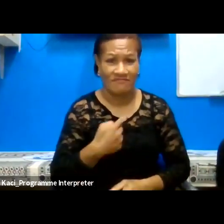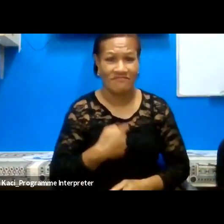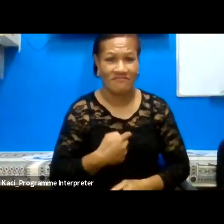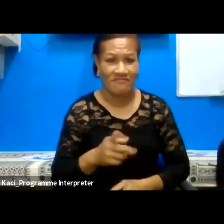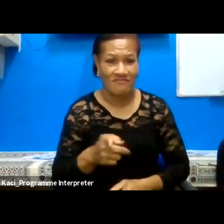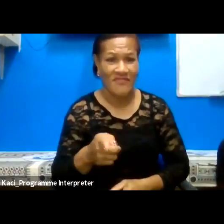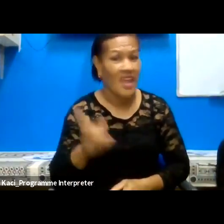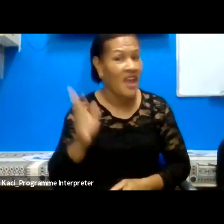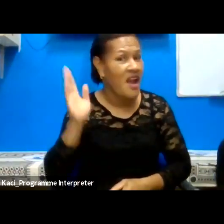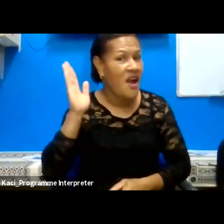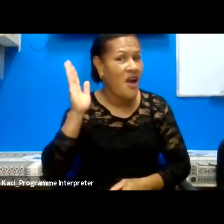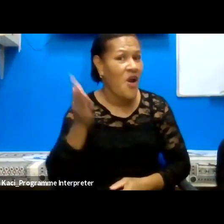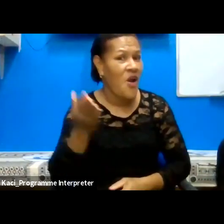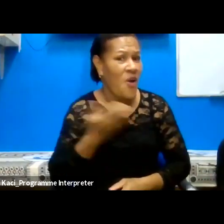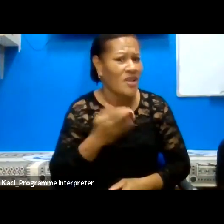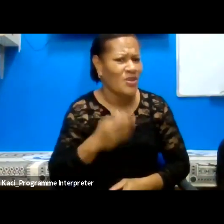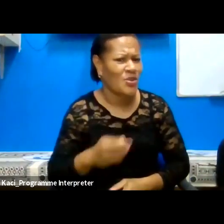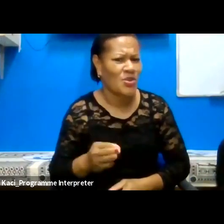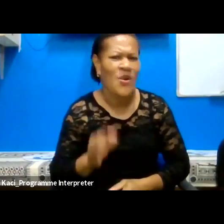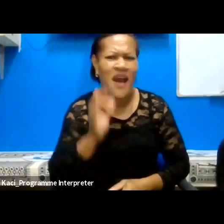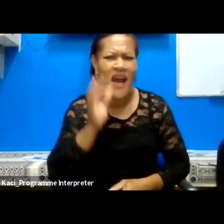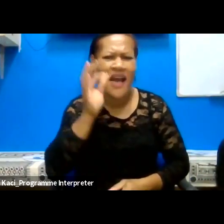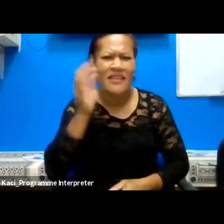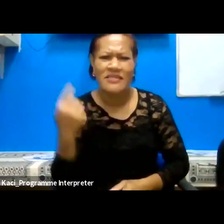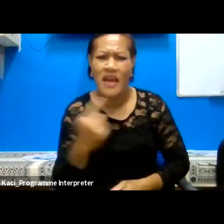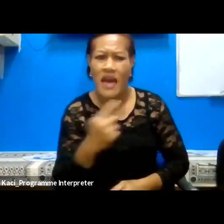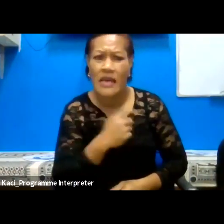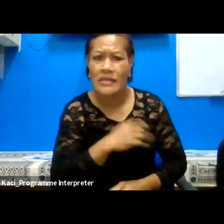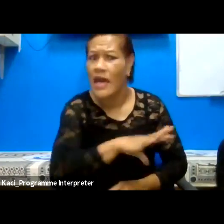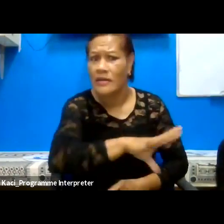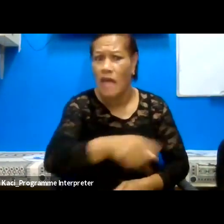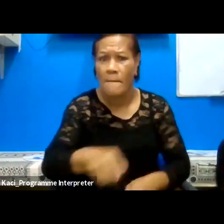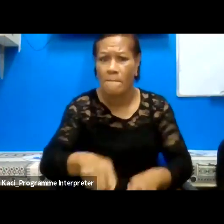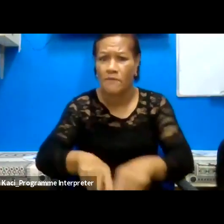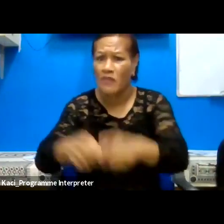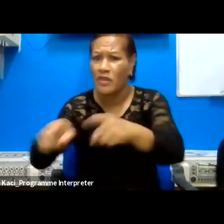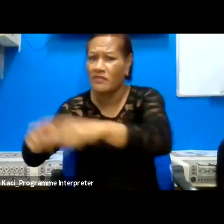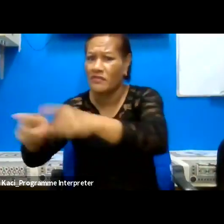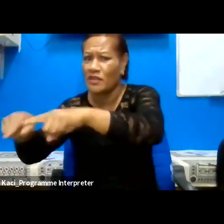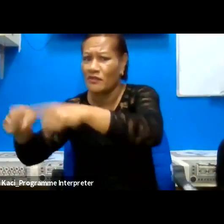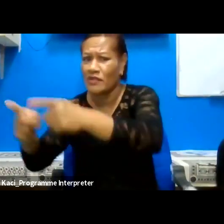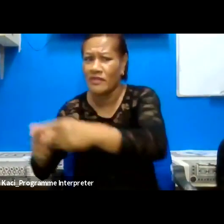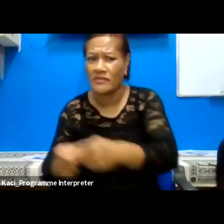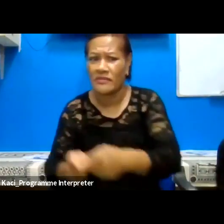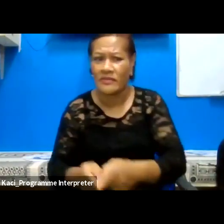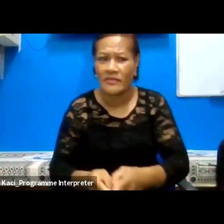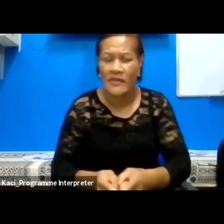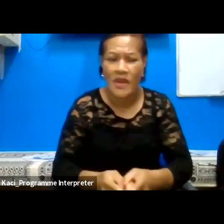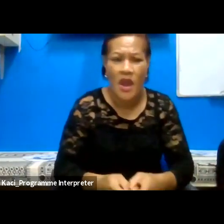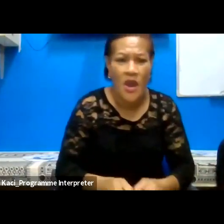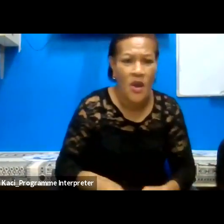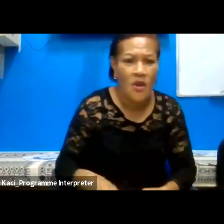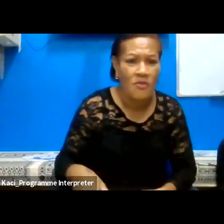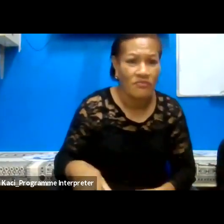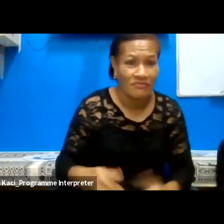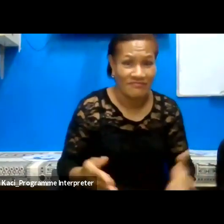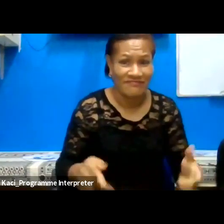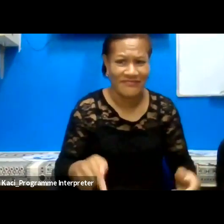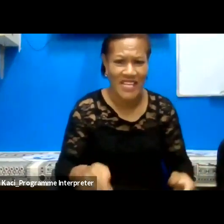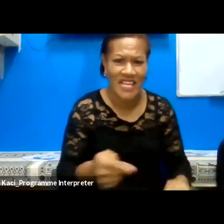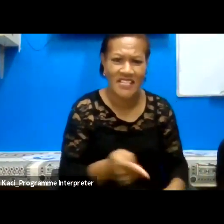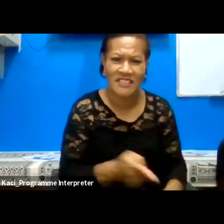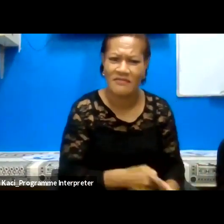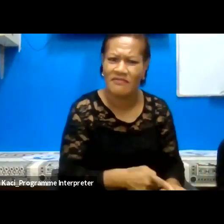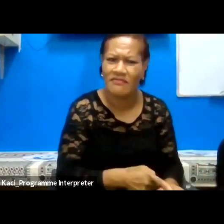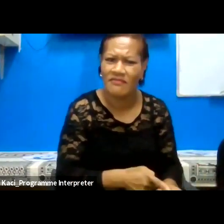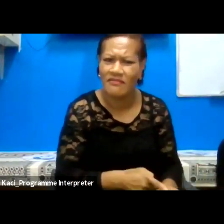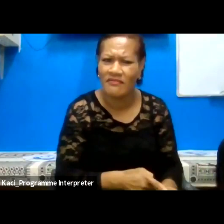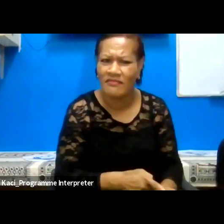the missus who is the hair and